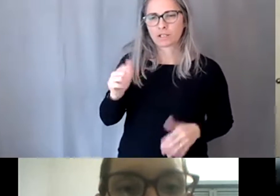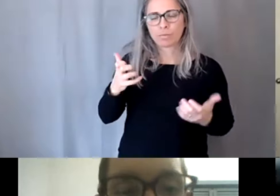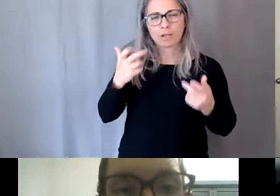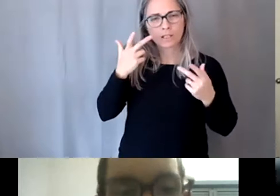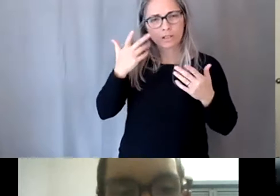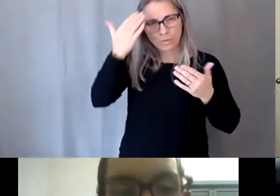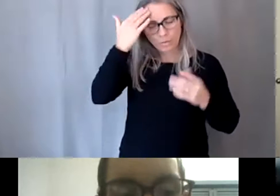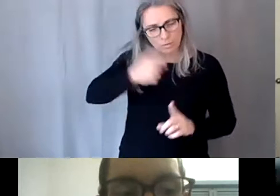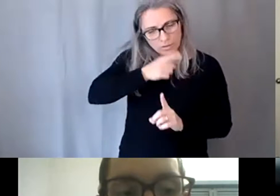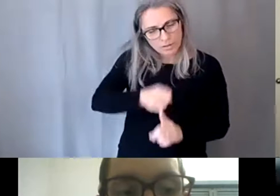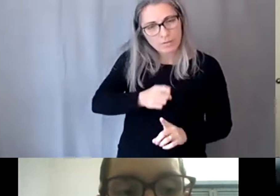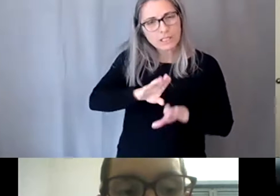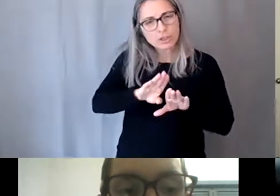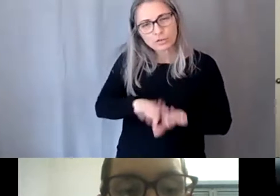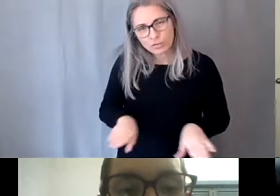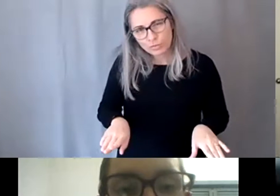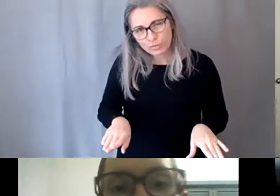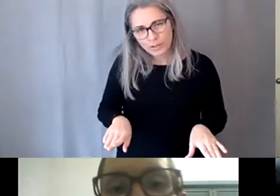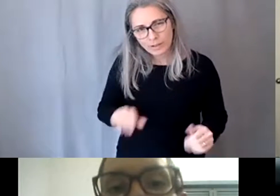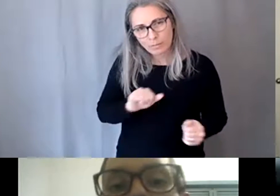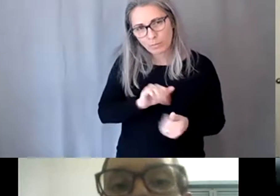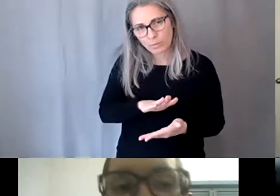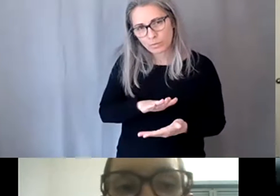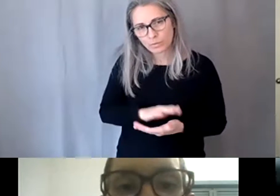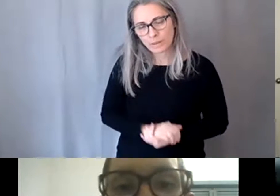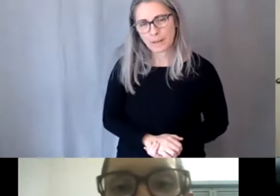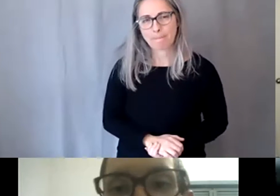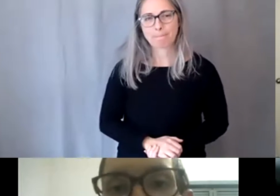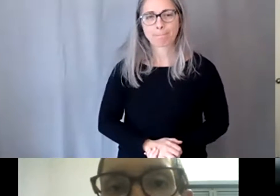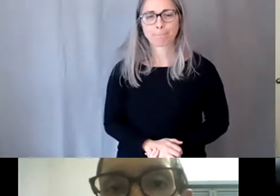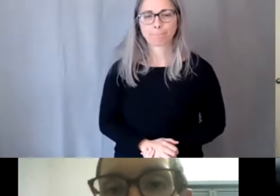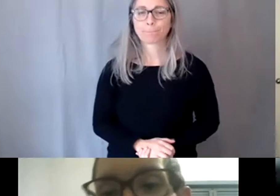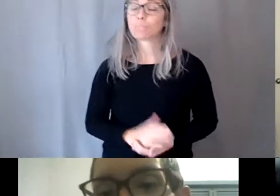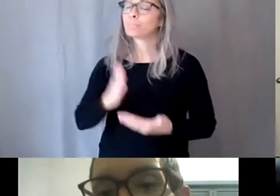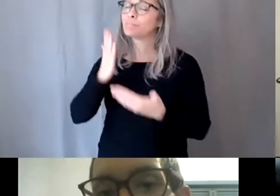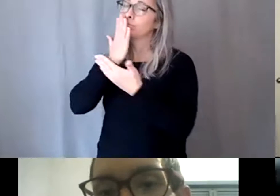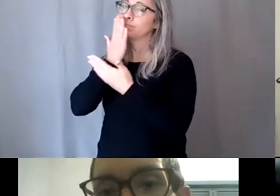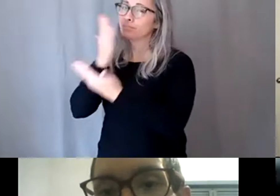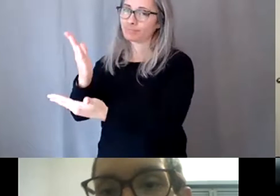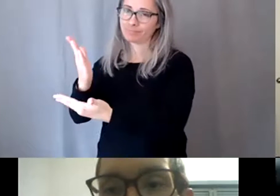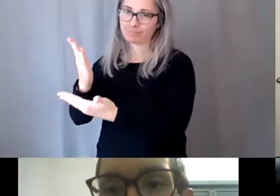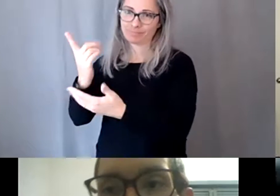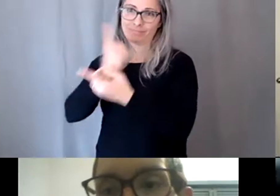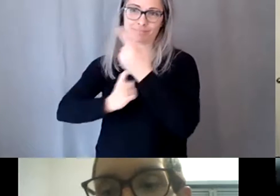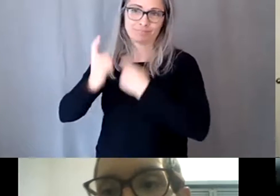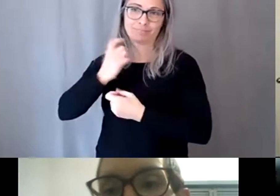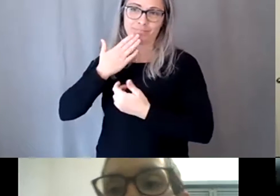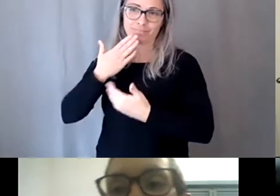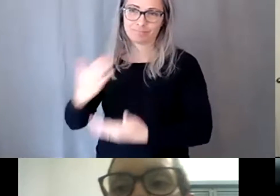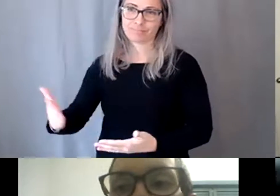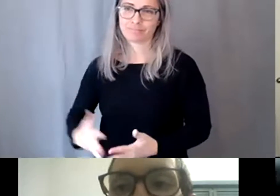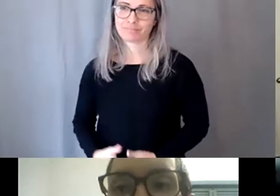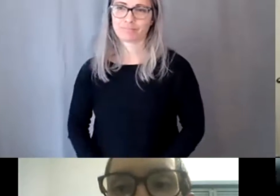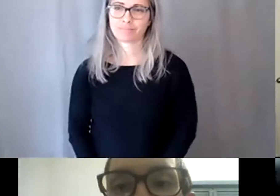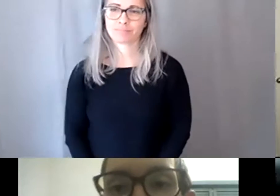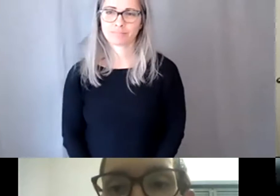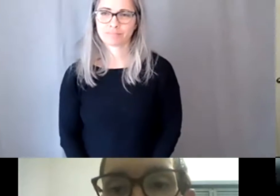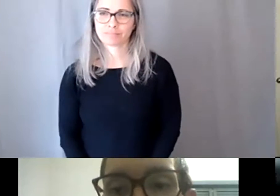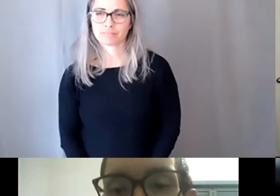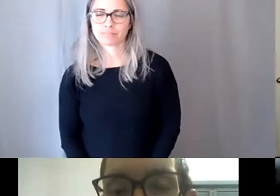okay thank you all the for all these questions and about the